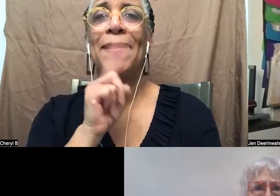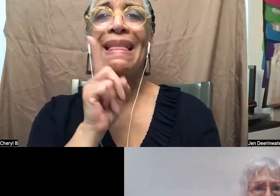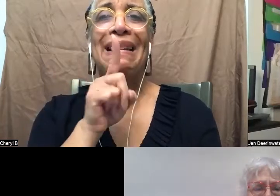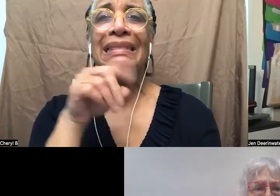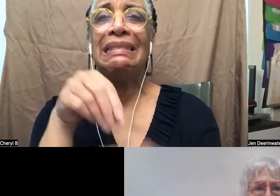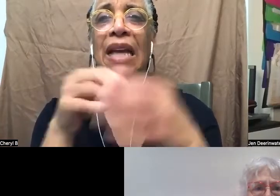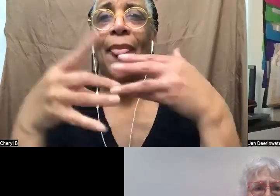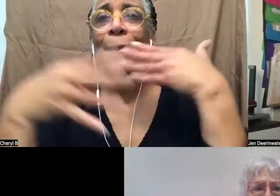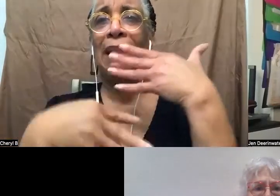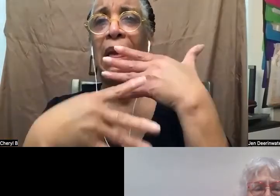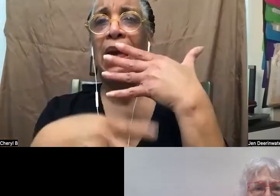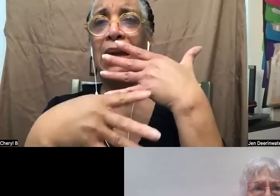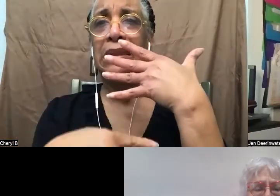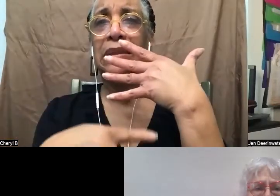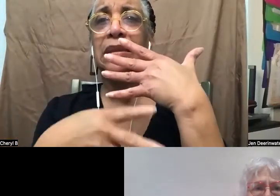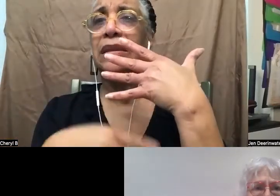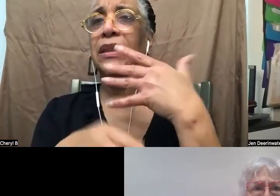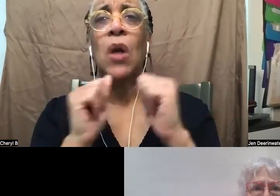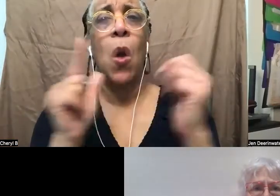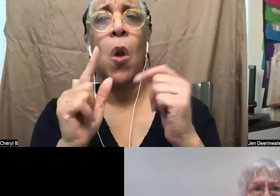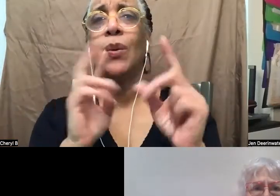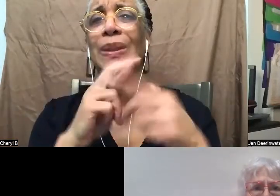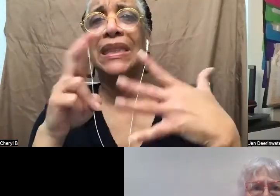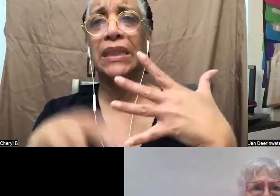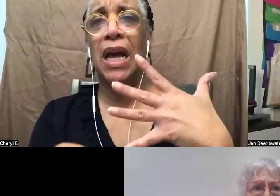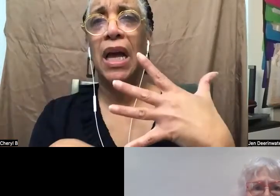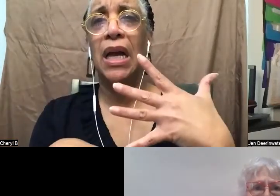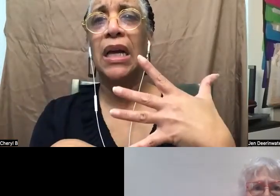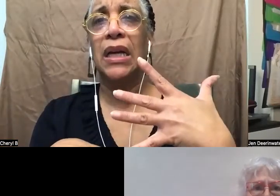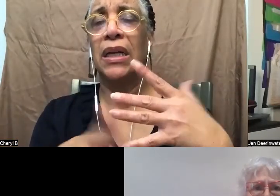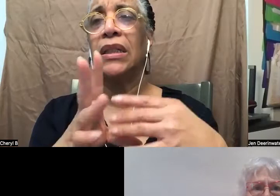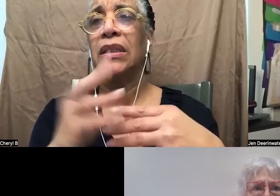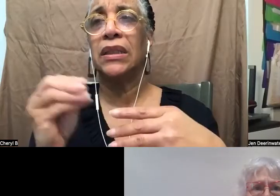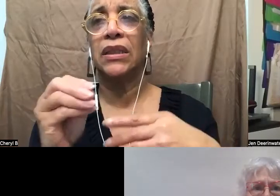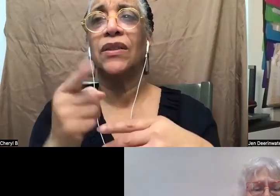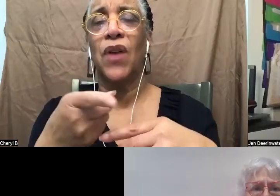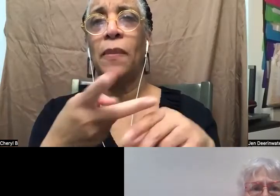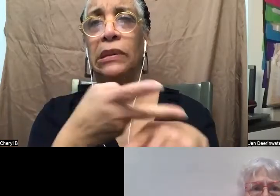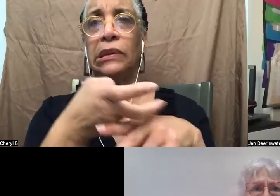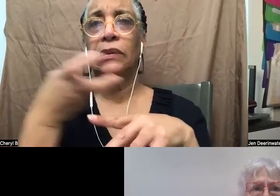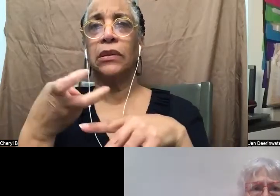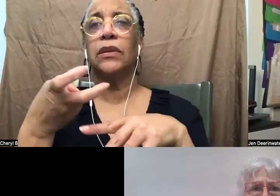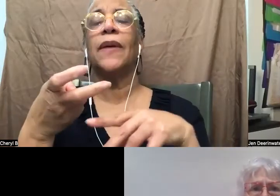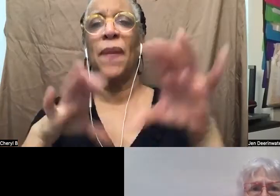All of this is a result of resource extraction and chemical manufacturing, just to name a few.